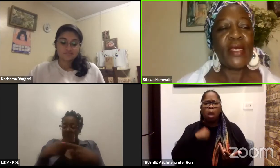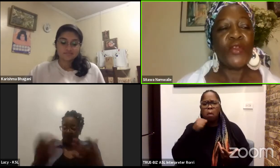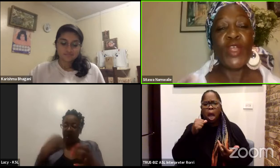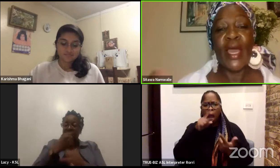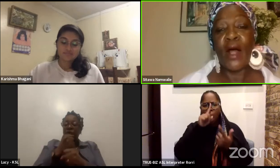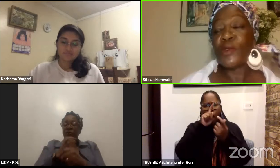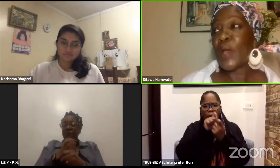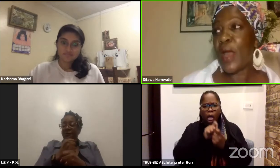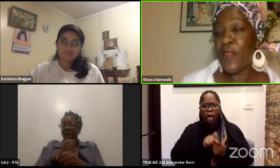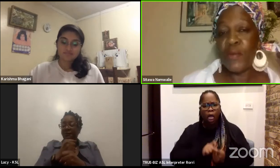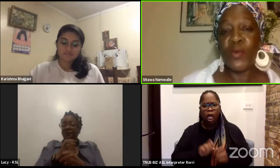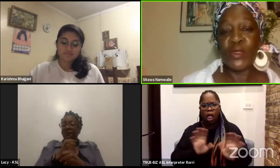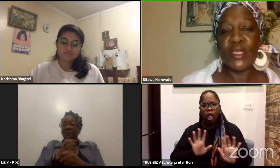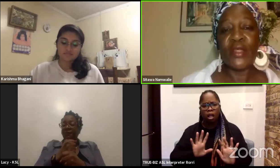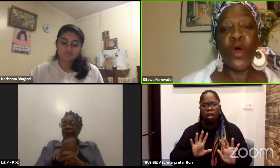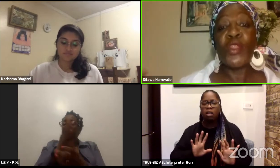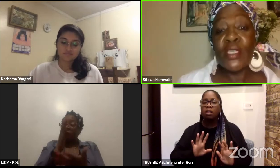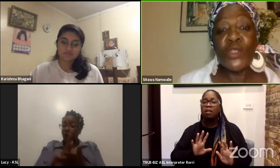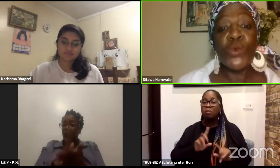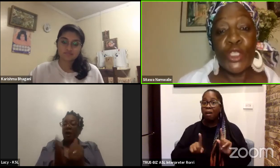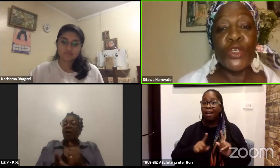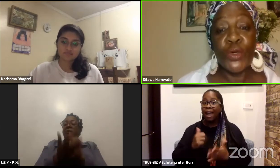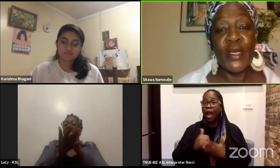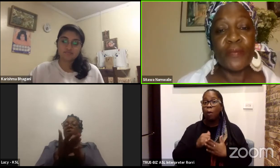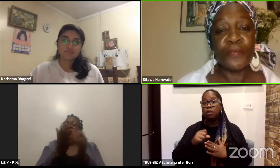And it really helps when other people say, "Oh this is what you're doing."